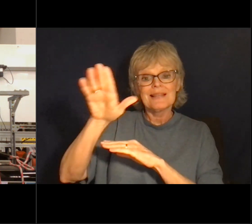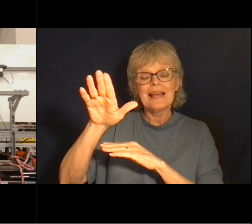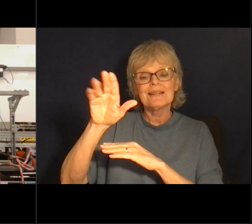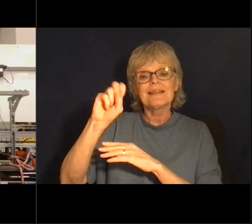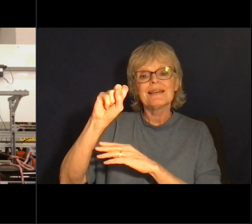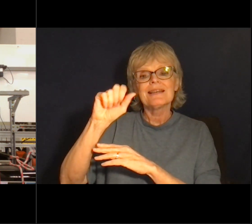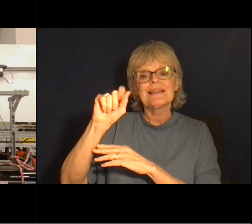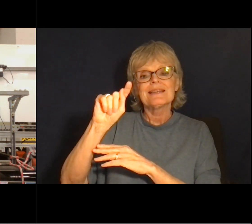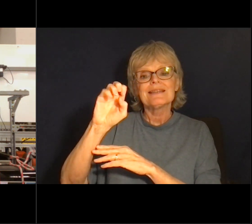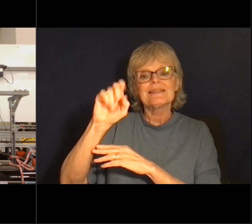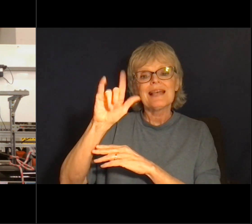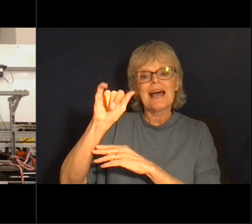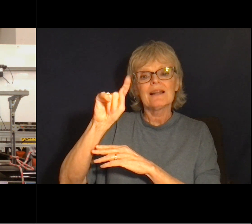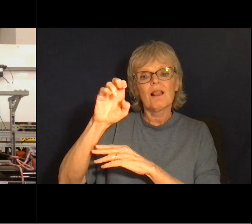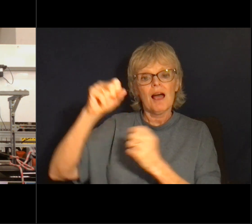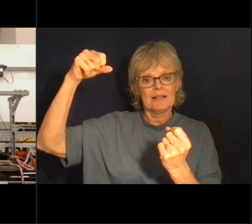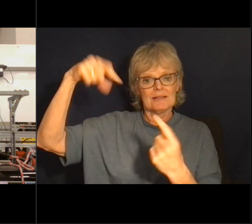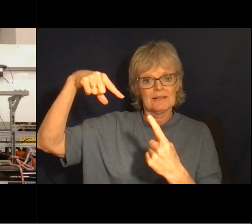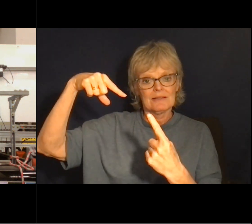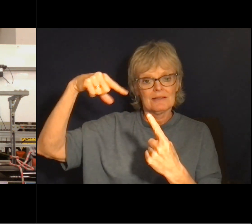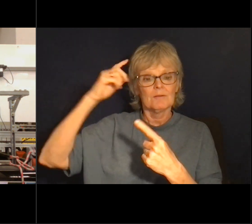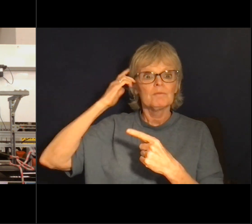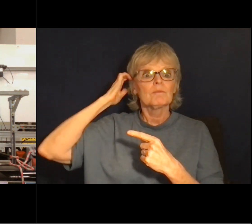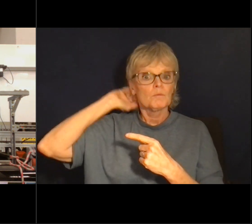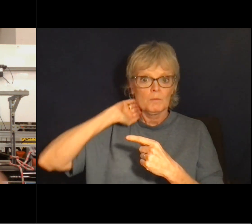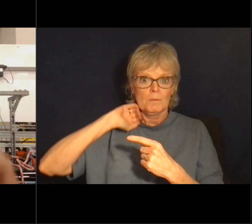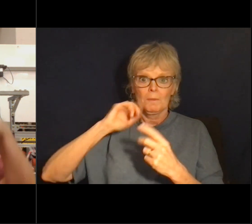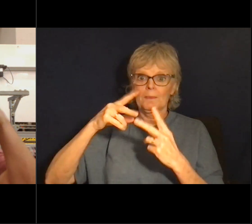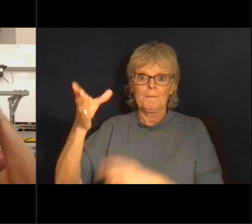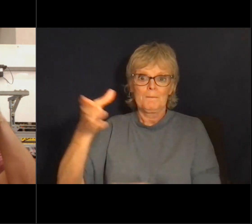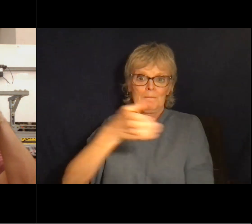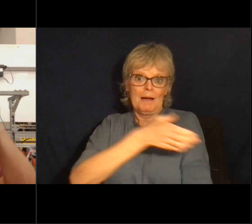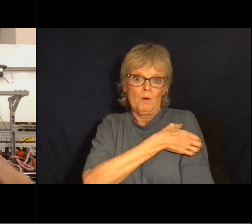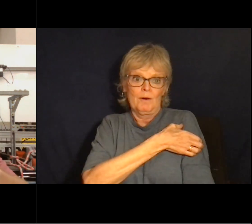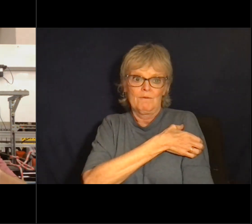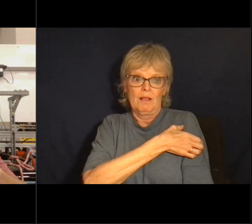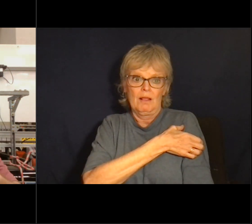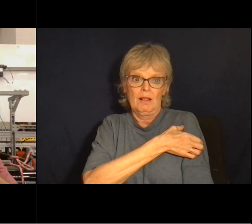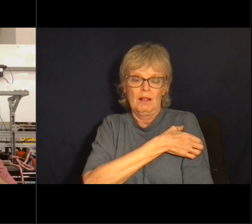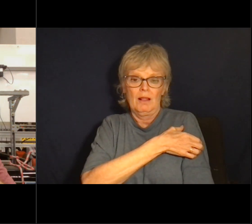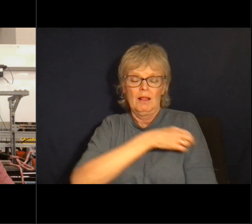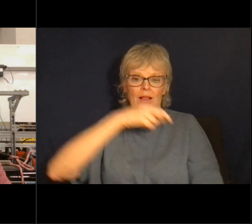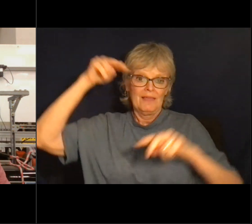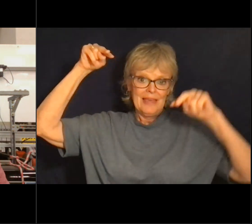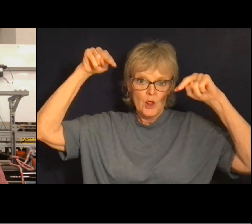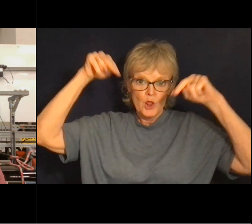and those satellites are very, very powerful tools. They give us a look down at what the atmosphere is doing